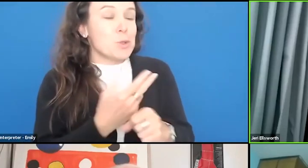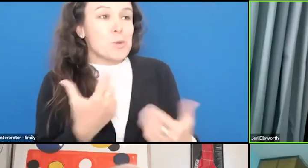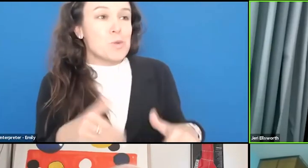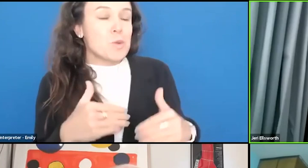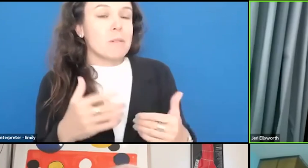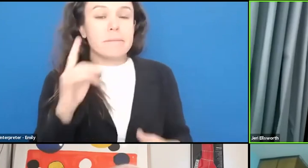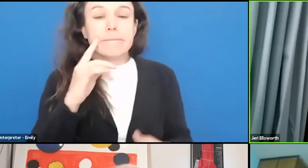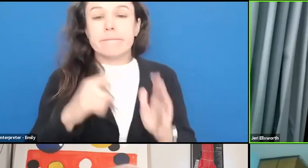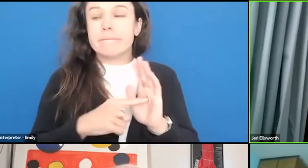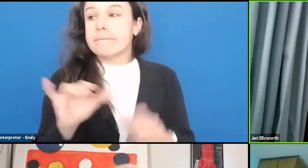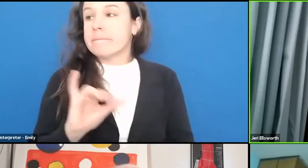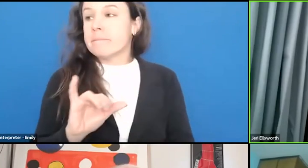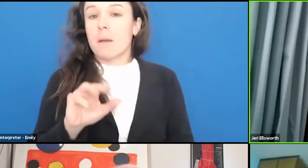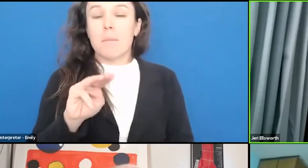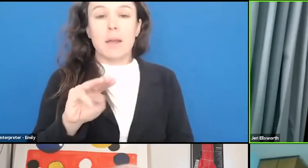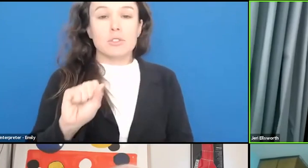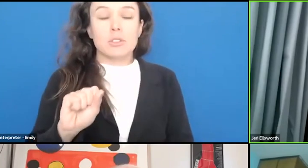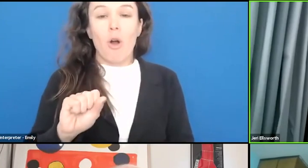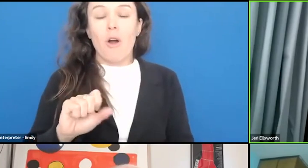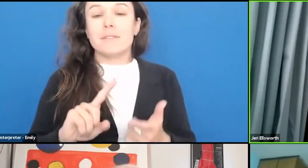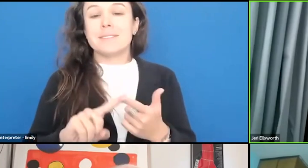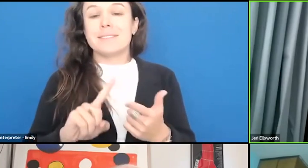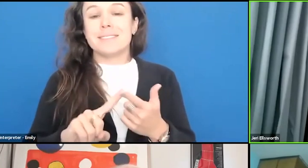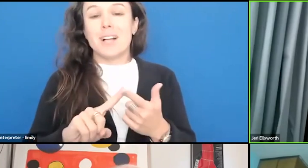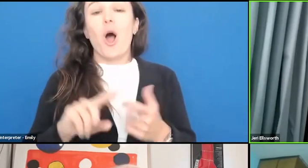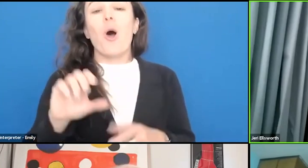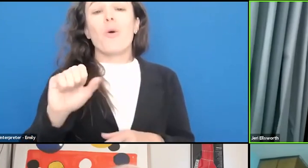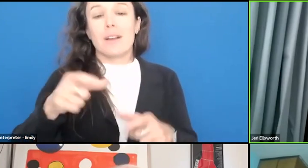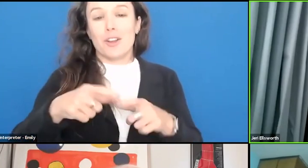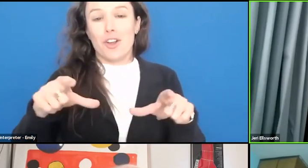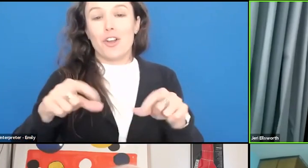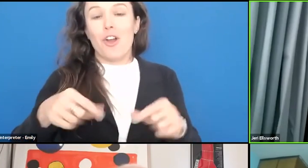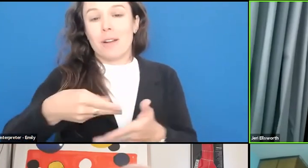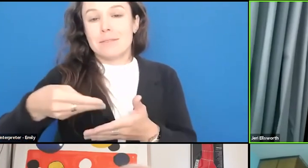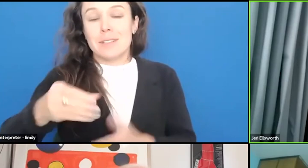Solitaire, and Minesweeper, was a great example of just getting people clicking a mouse, right?